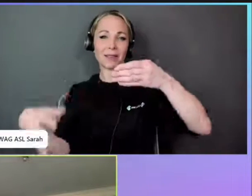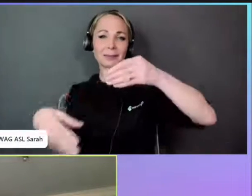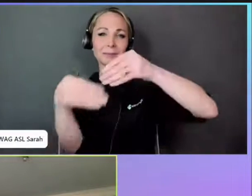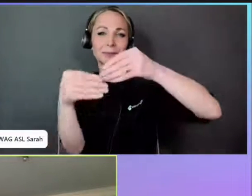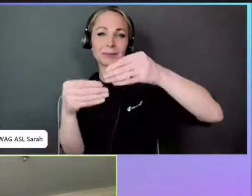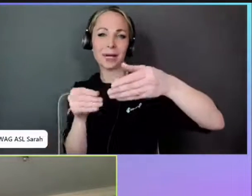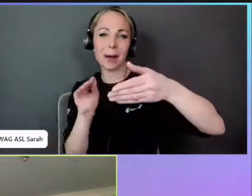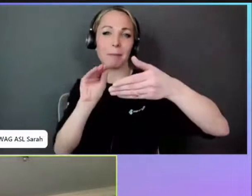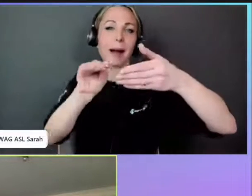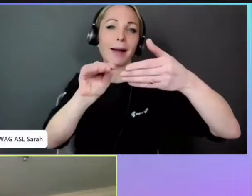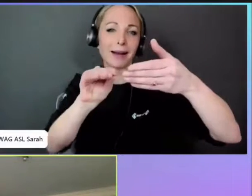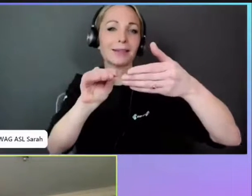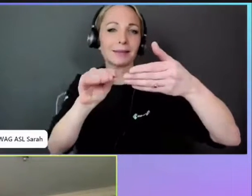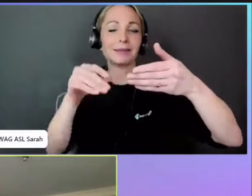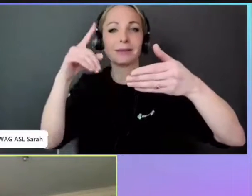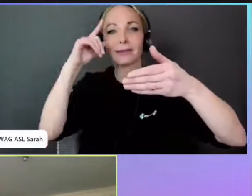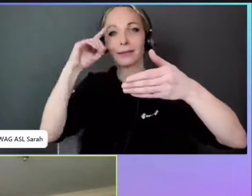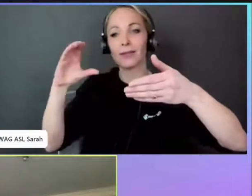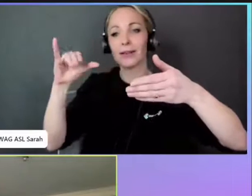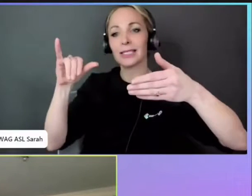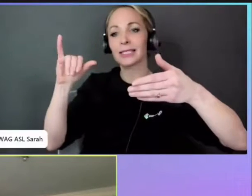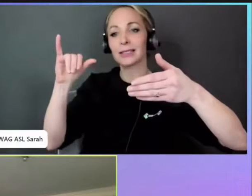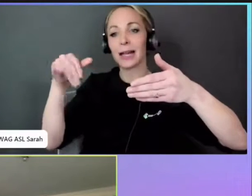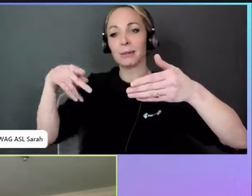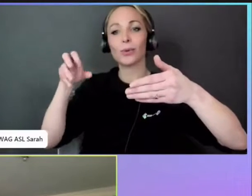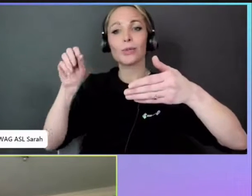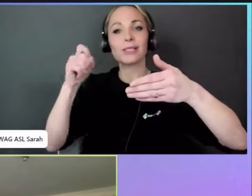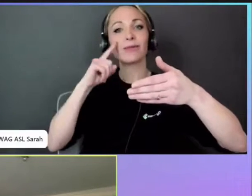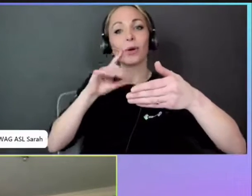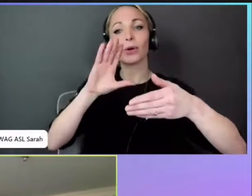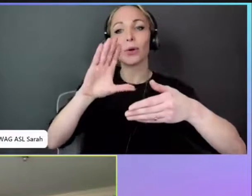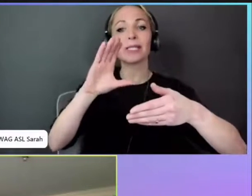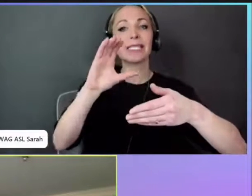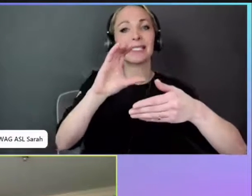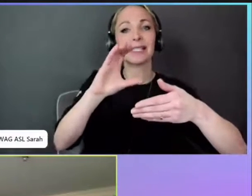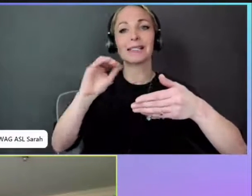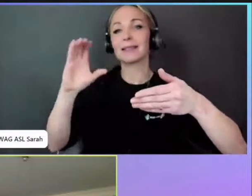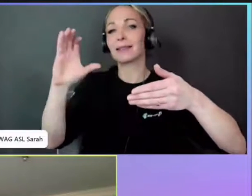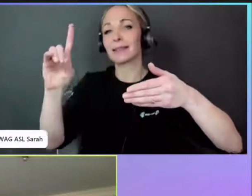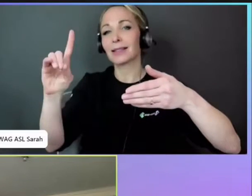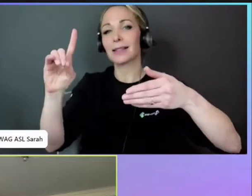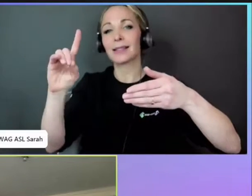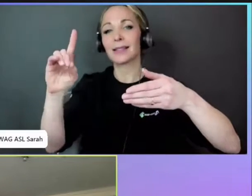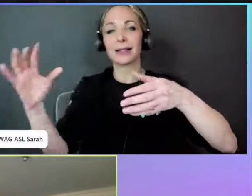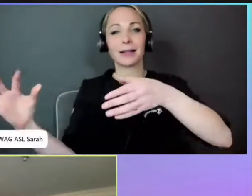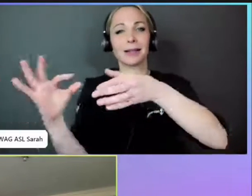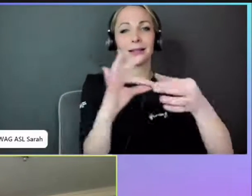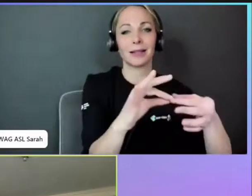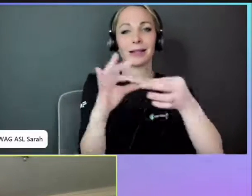to integrate into your CI and CD pipeline." I see the results are already prepared and Stephen just got to it.